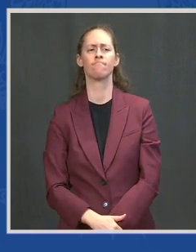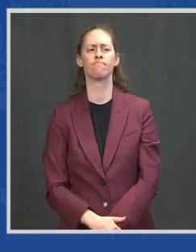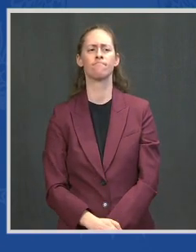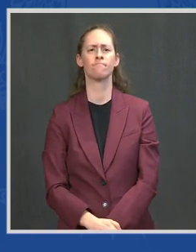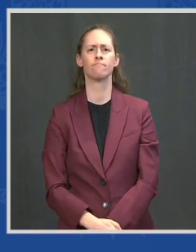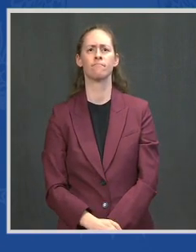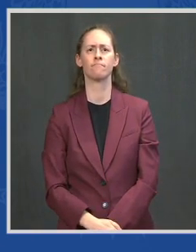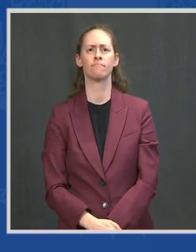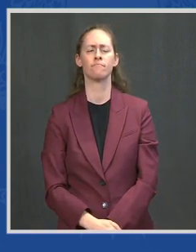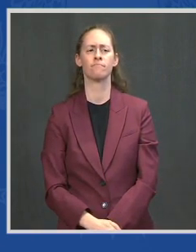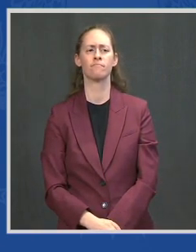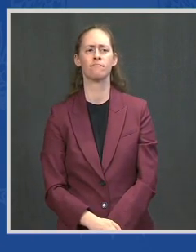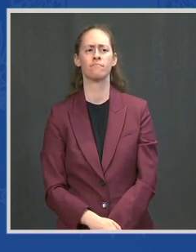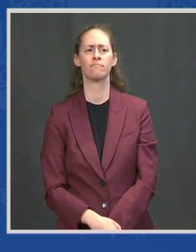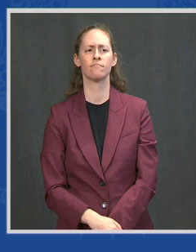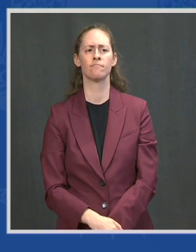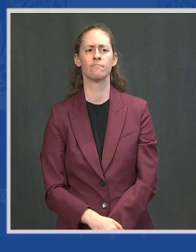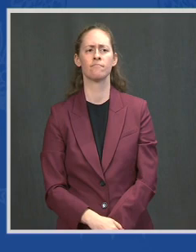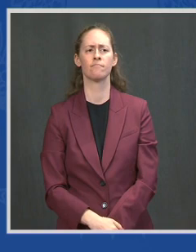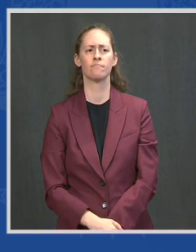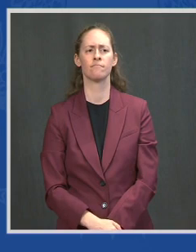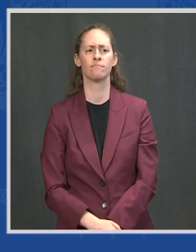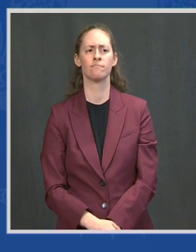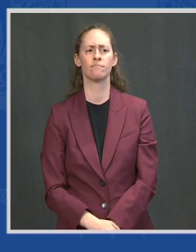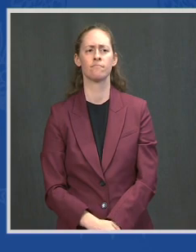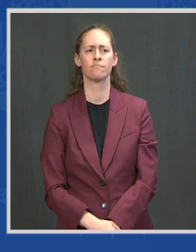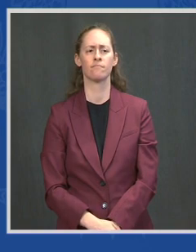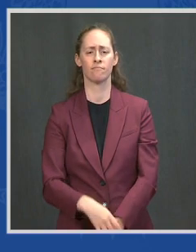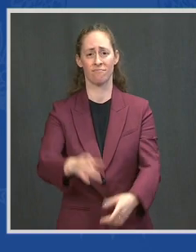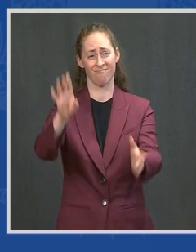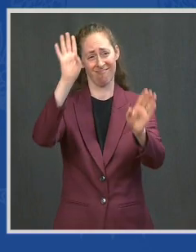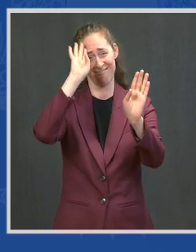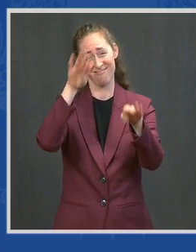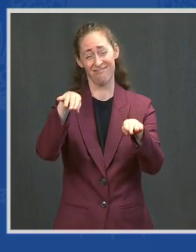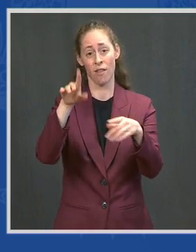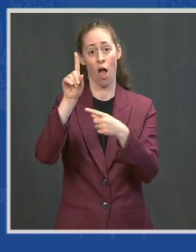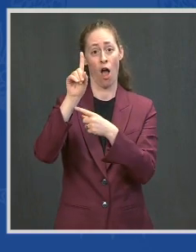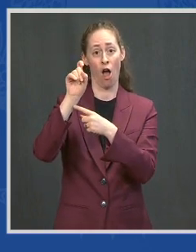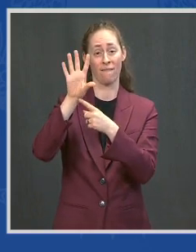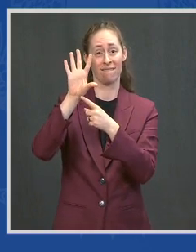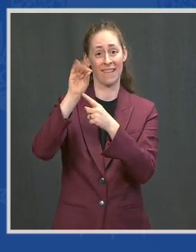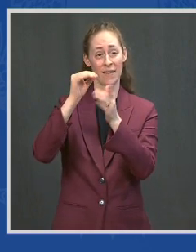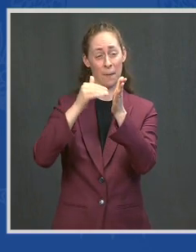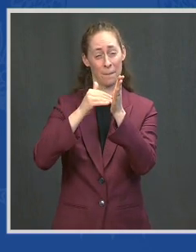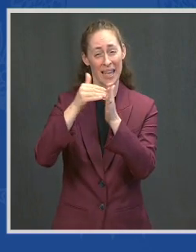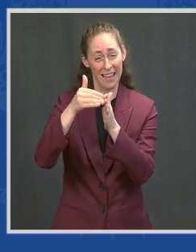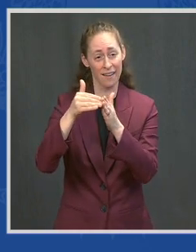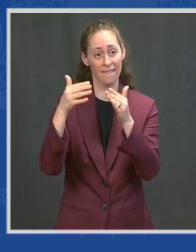that are living now have gotten the vaccine. Talk to someone you trust, like your physician or your pharmacist